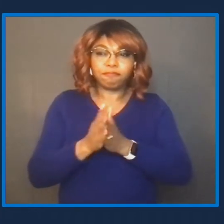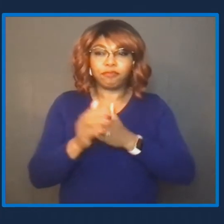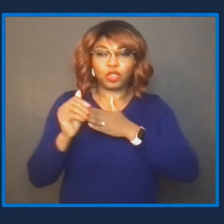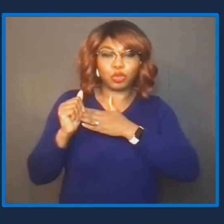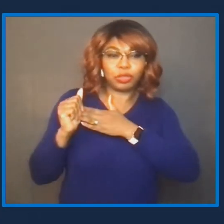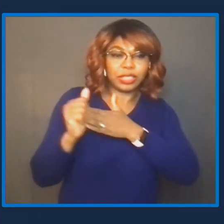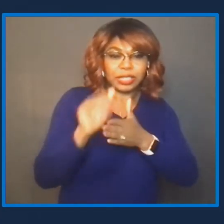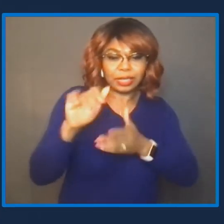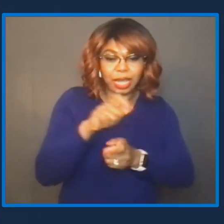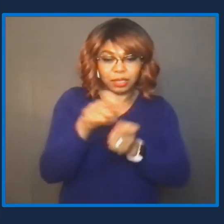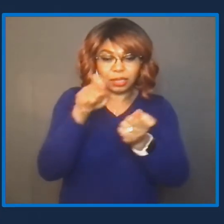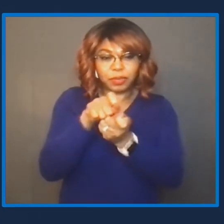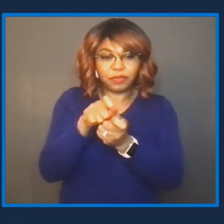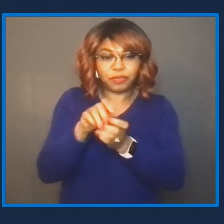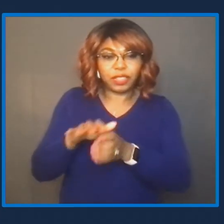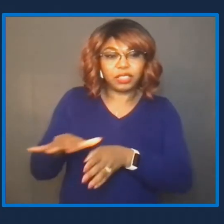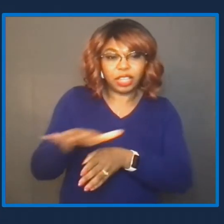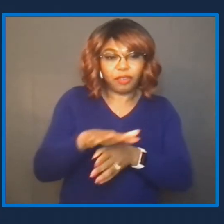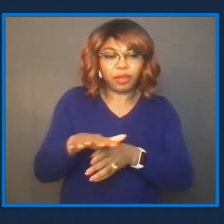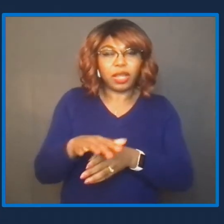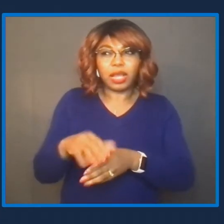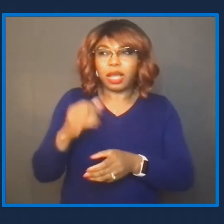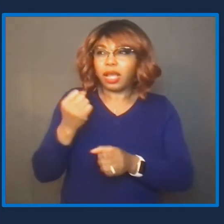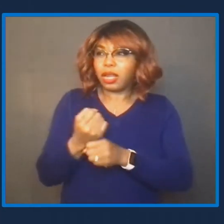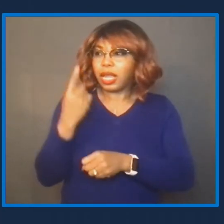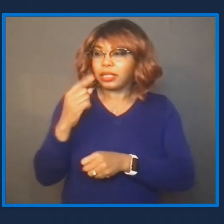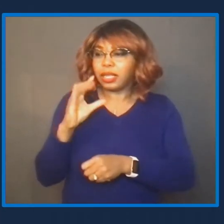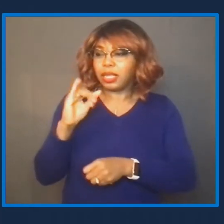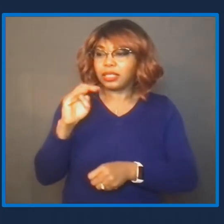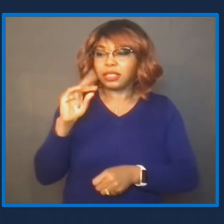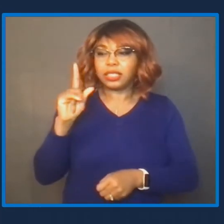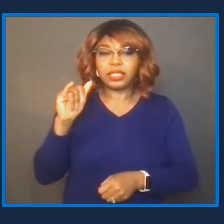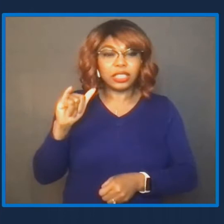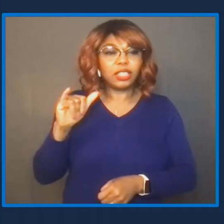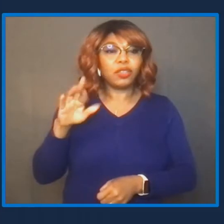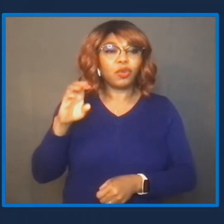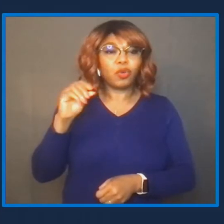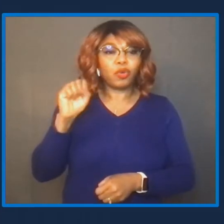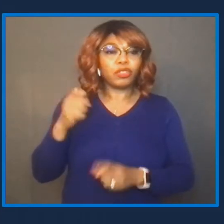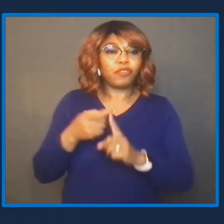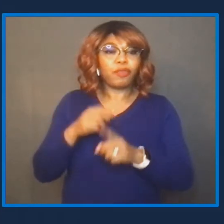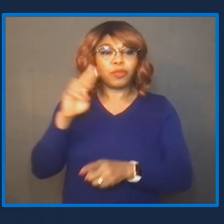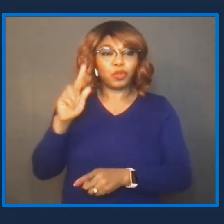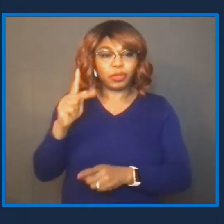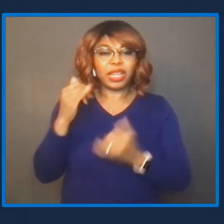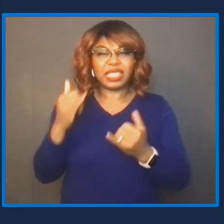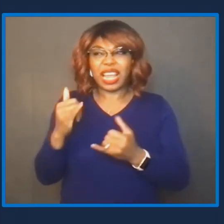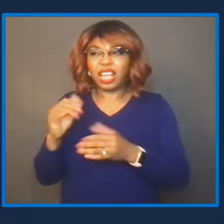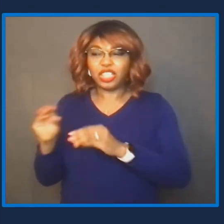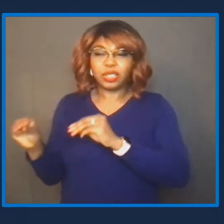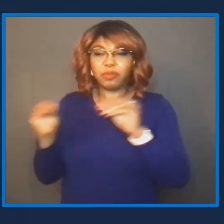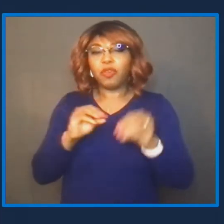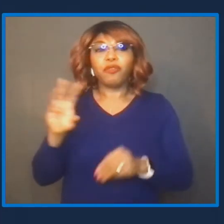I don't know if you remember last year, Cindy Rose from the UK who's now moved to Western Europe at Microsoft. She kind of came on as a guest